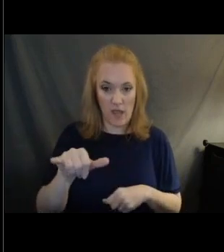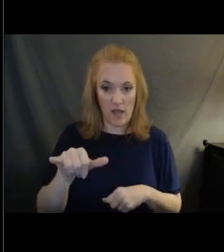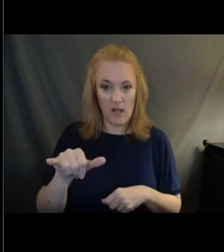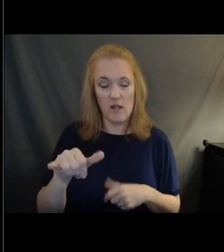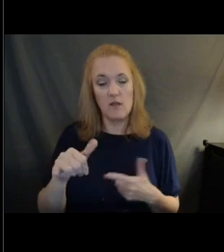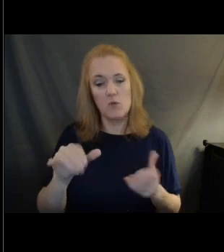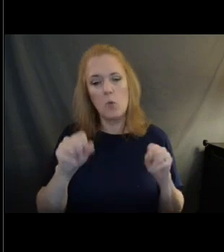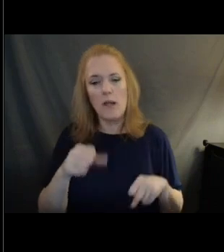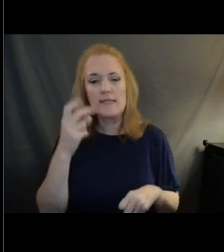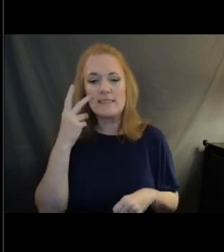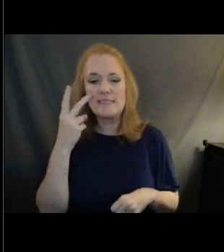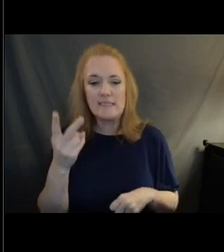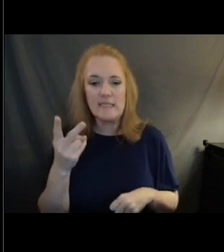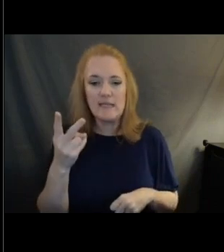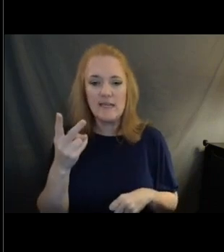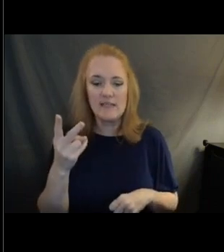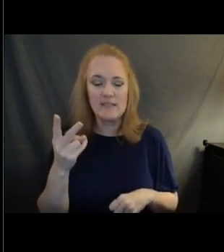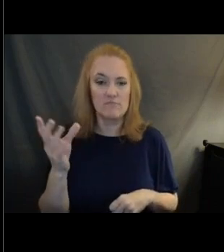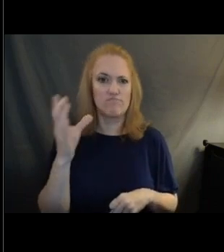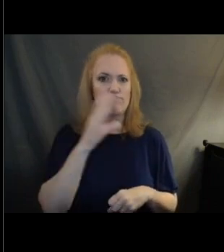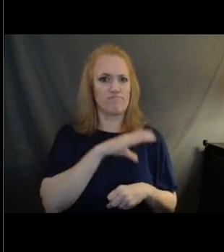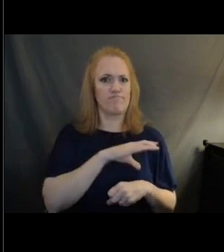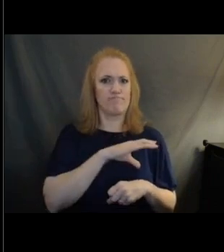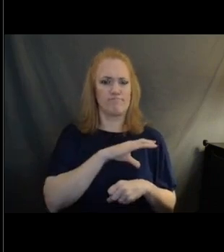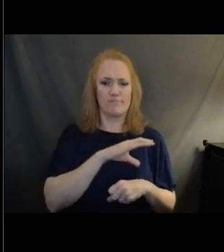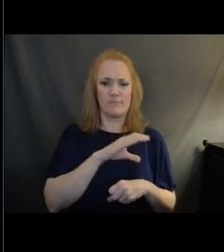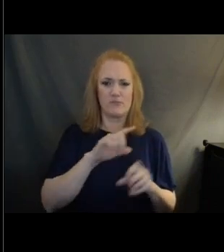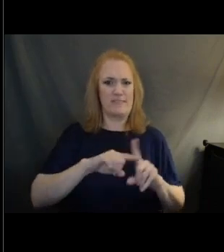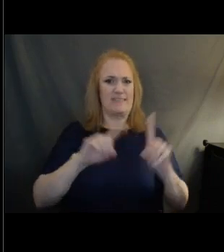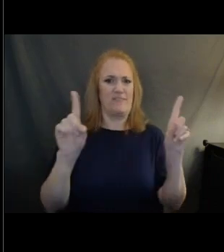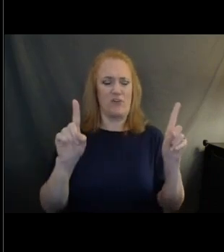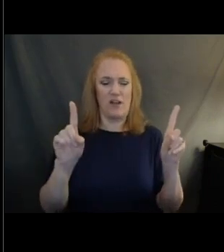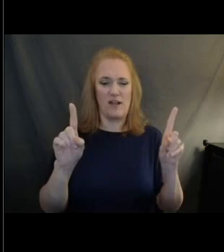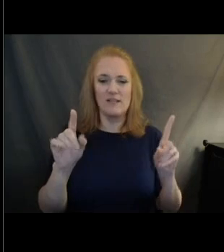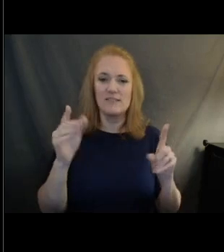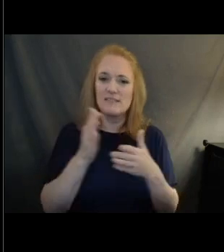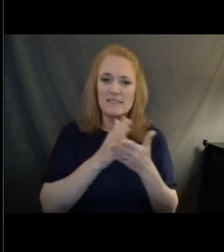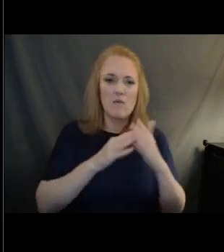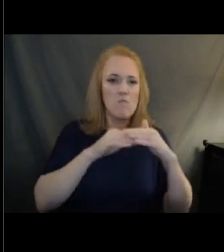see the unusual nature in this particular case, somewhat below normal across the western United